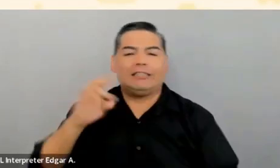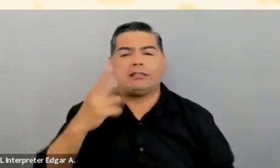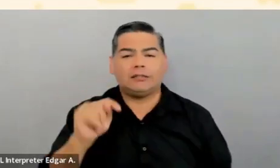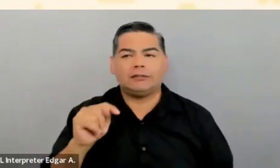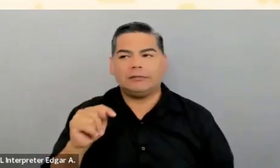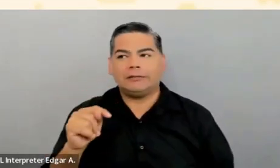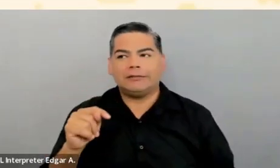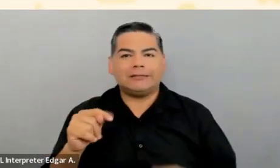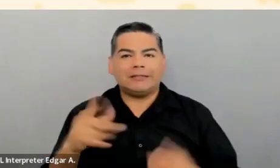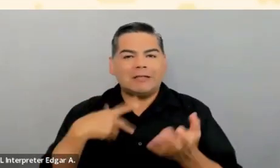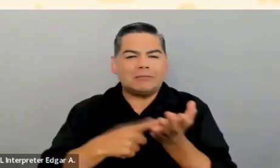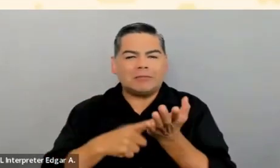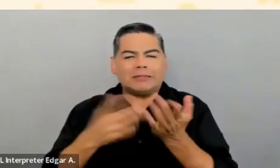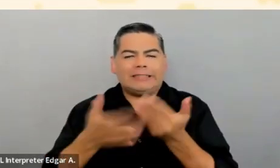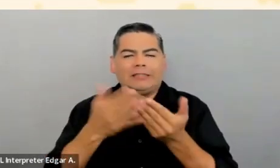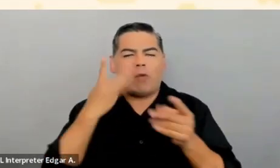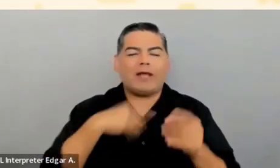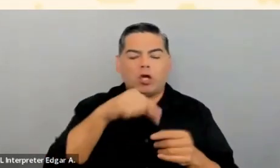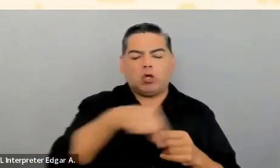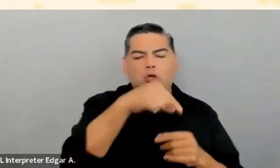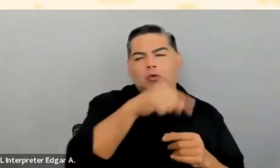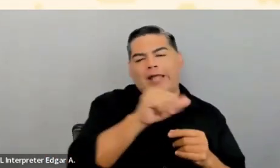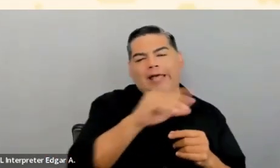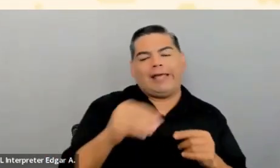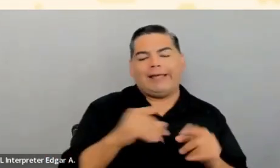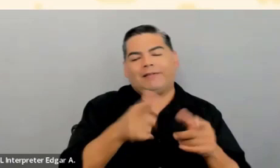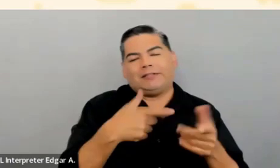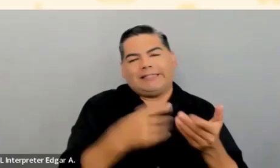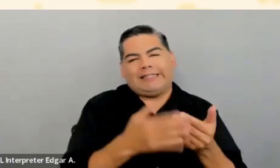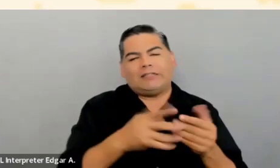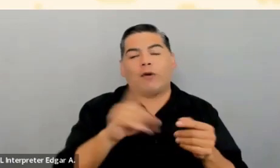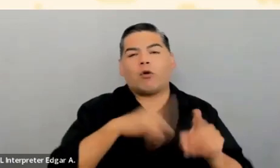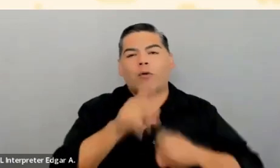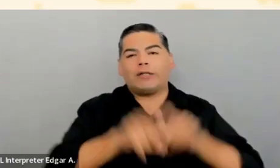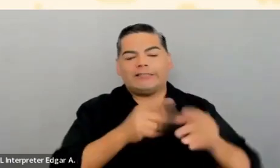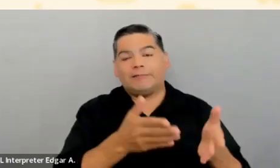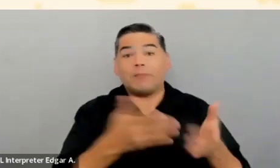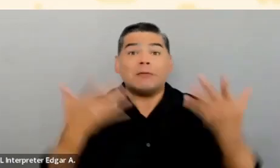to find where the questions are. And with that, that's my bit done. So I will turn it over to you, Gen.